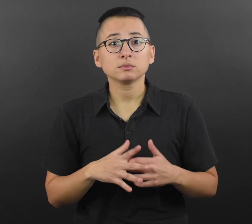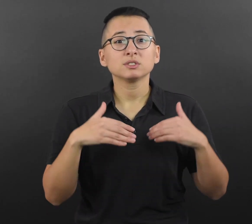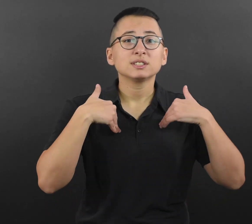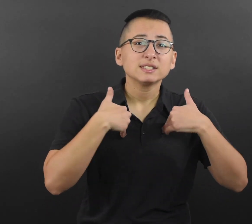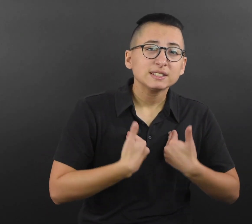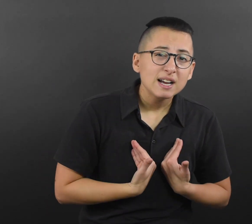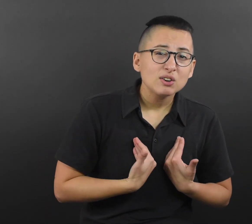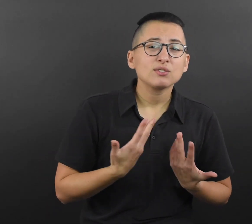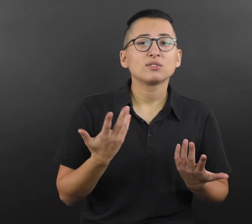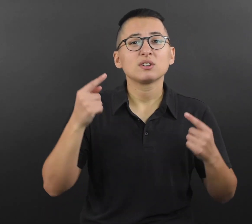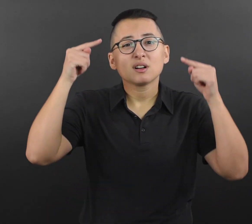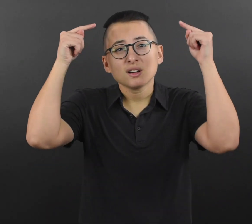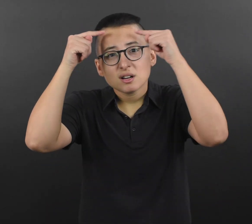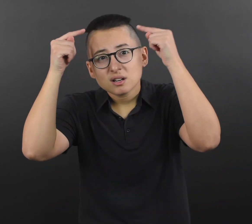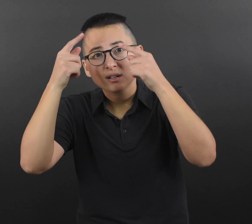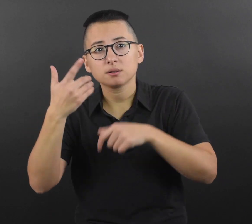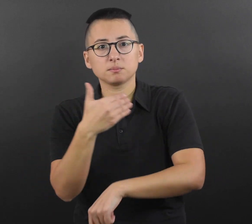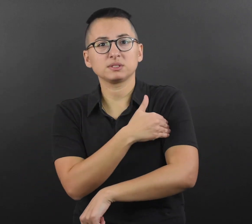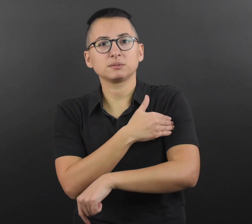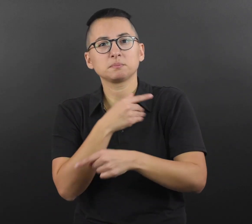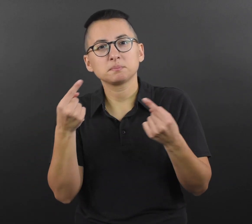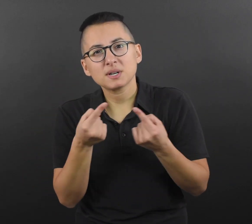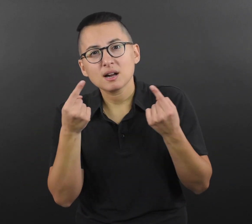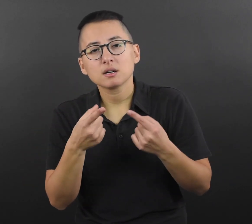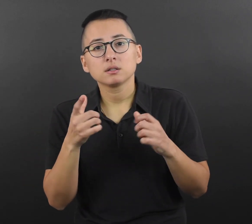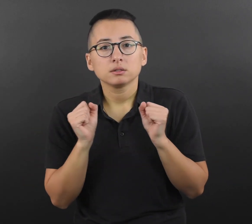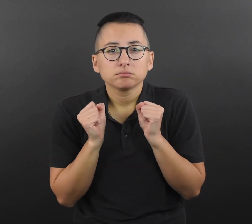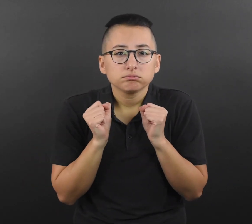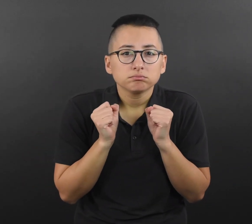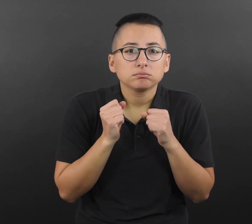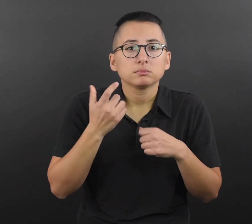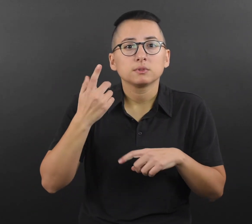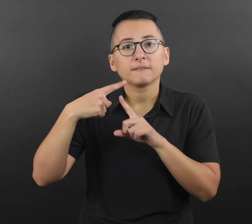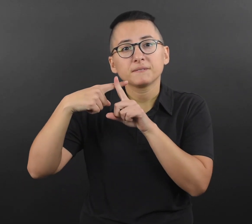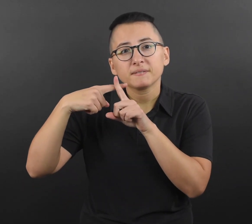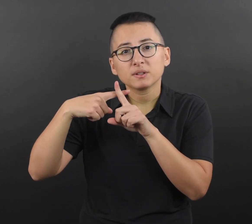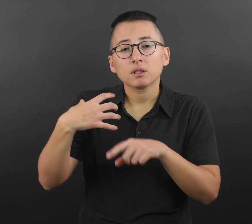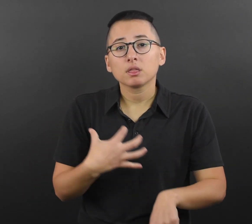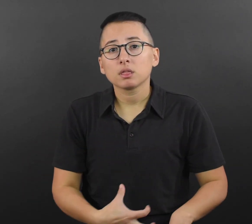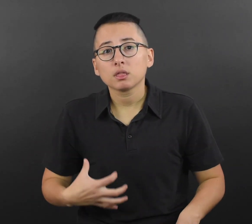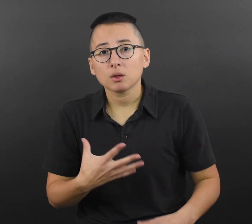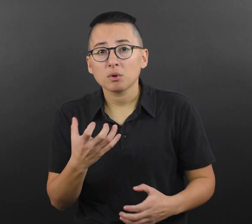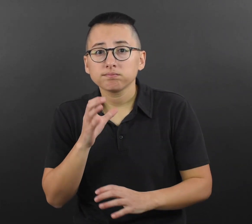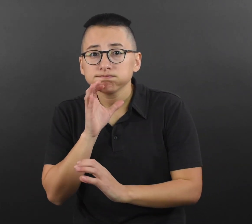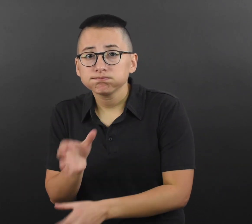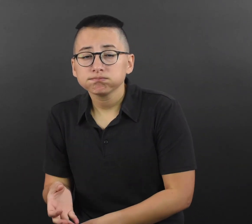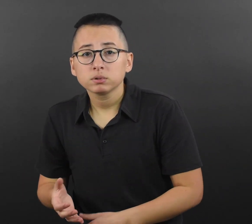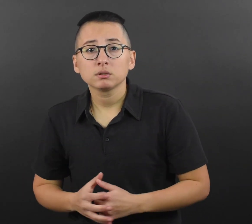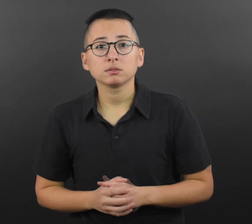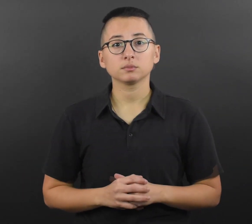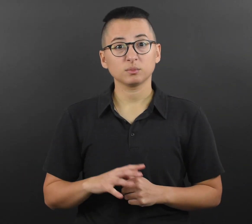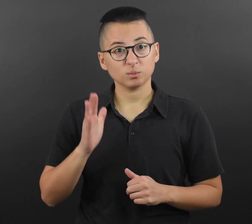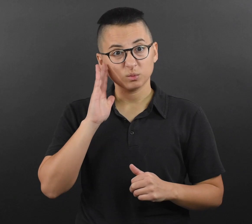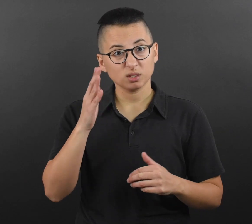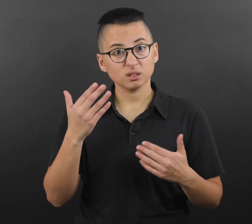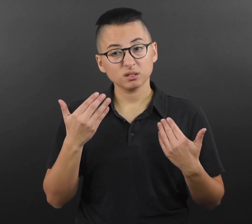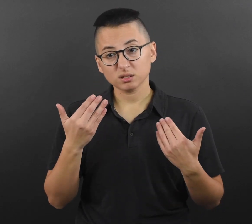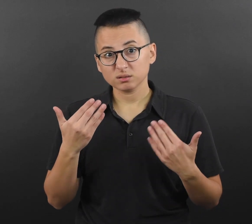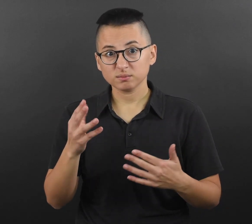tiredness; headache; muscle pain; chills; fever; or nausea.